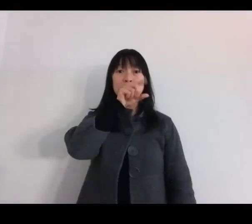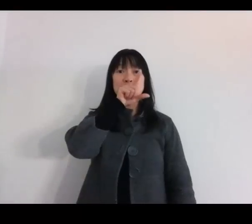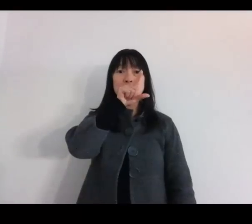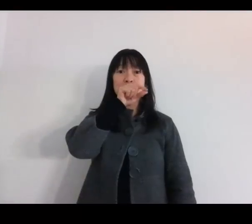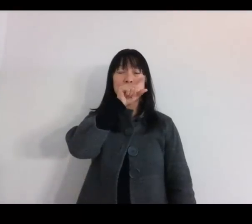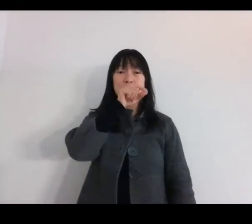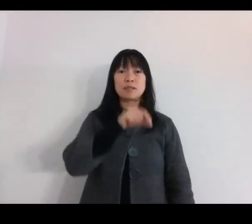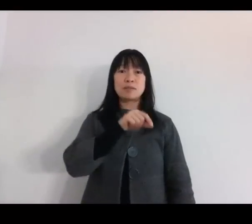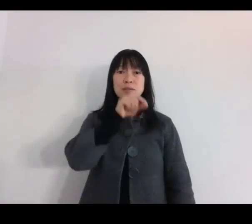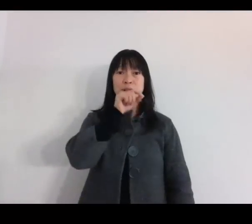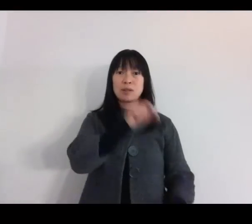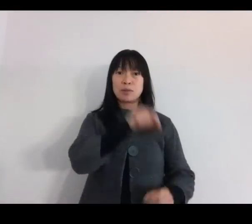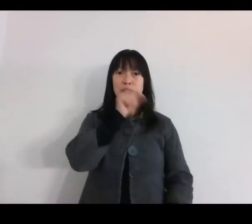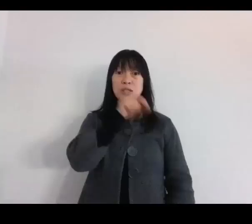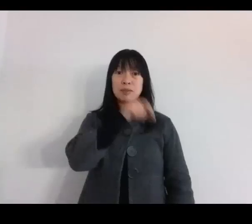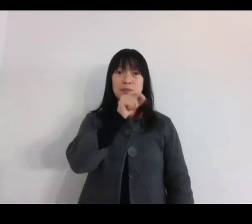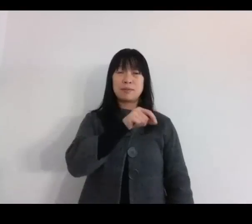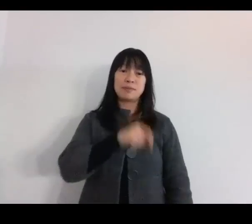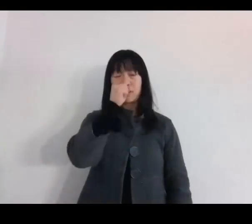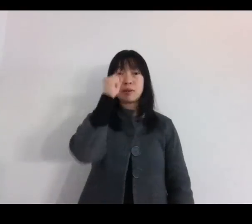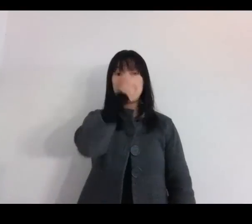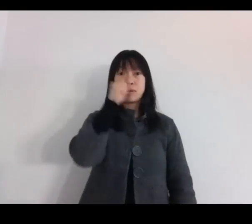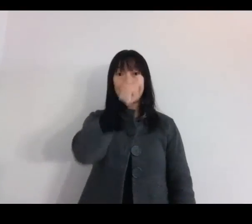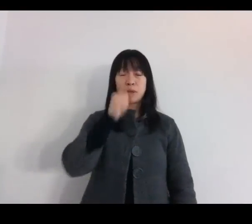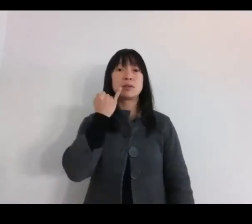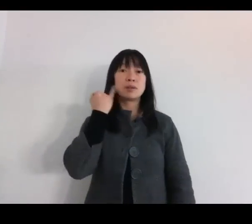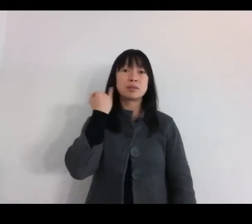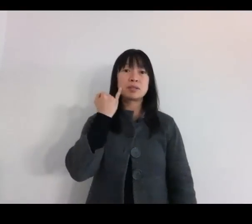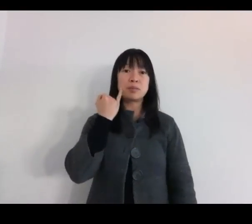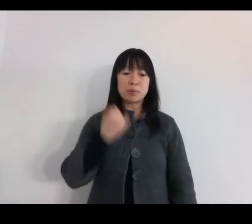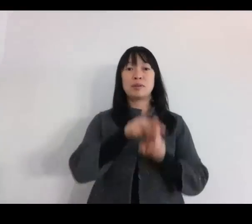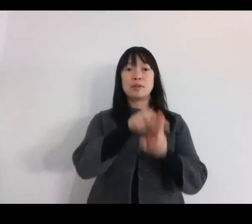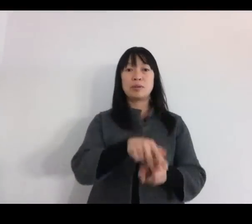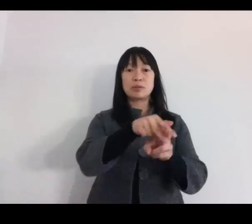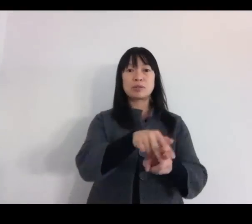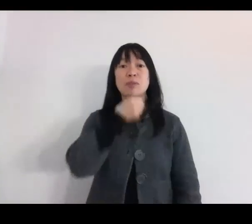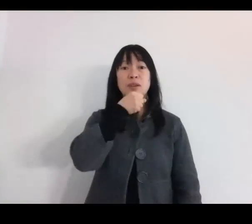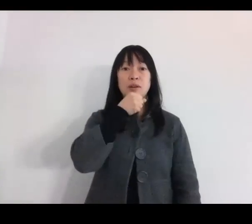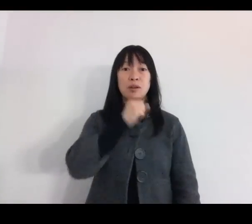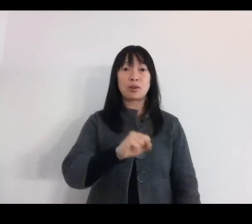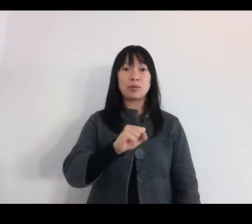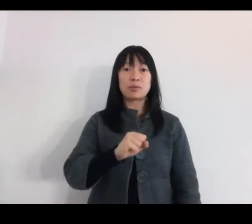CHICKEN or CHICKEN PIG SHEEP HORSE GOAT